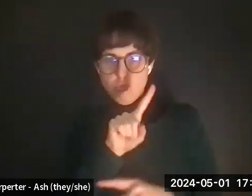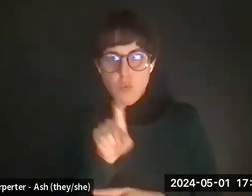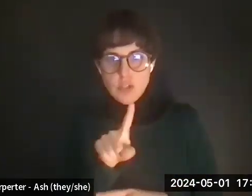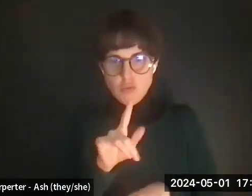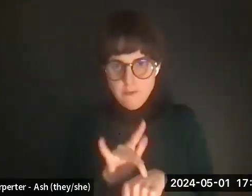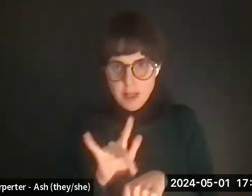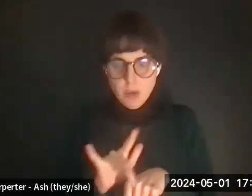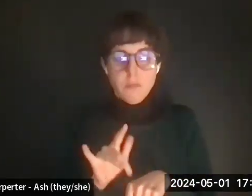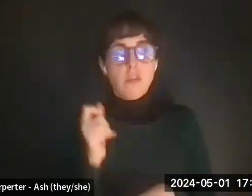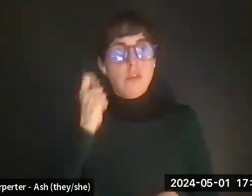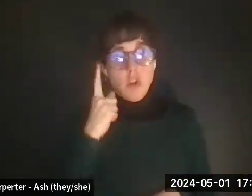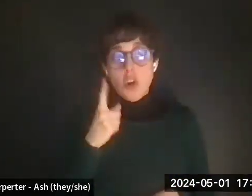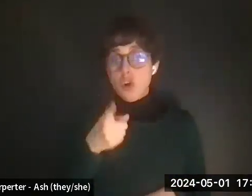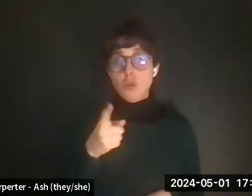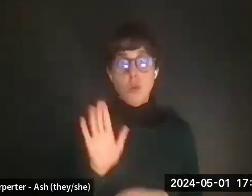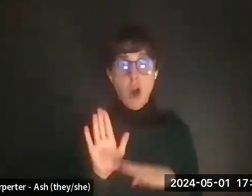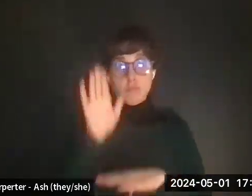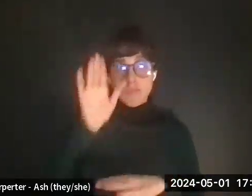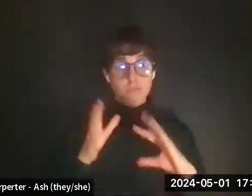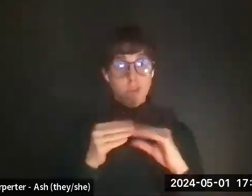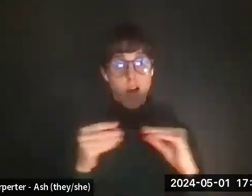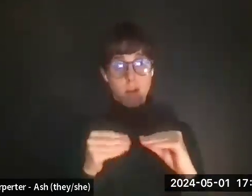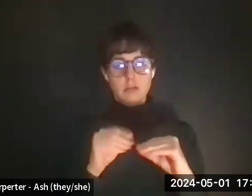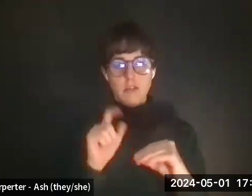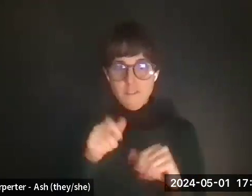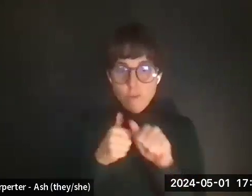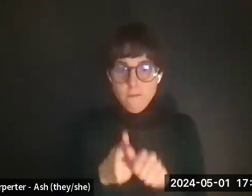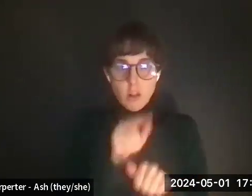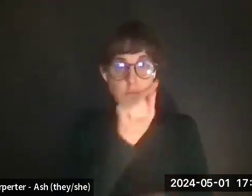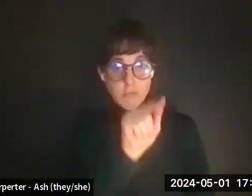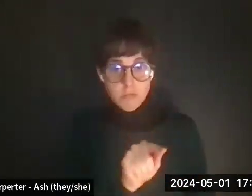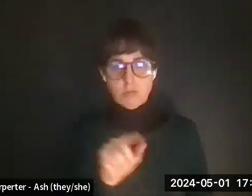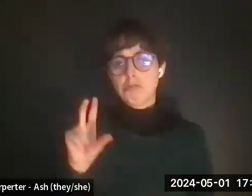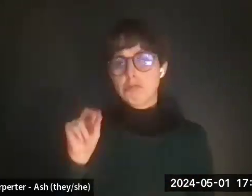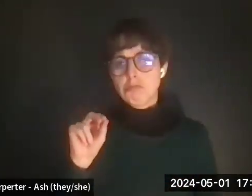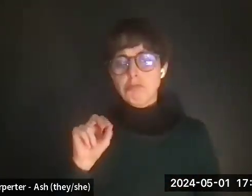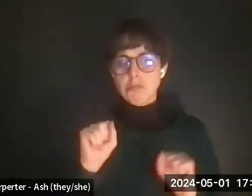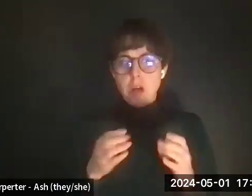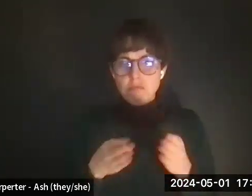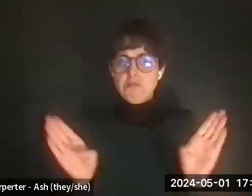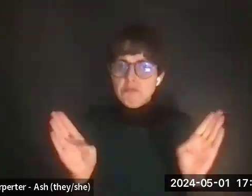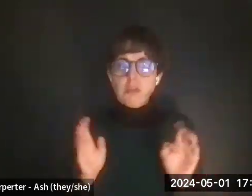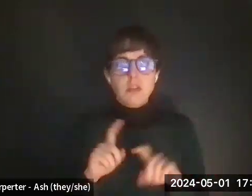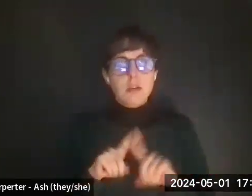of these questions, but please keep your comments to things the department has the authority to address.